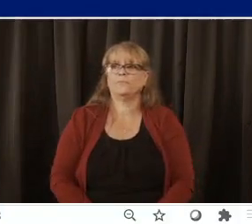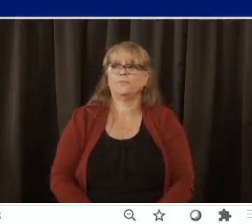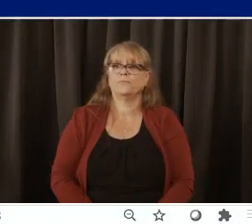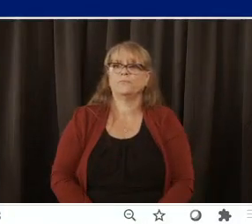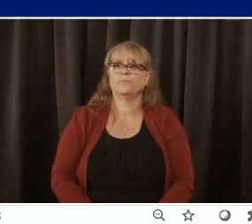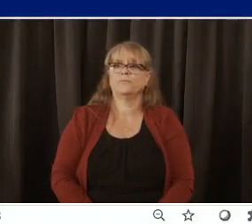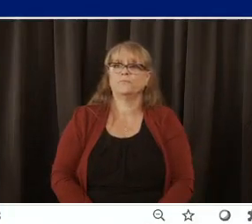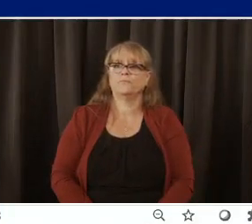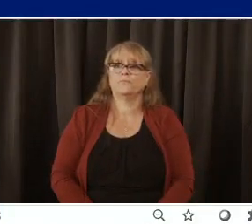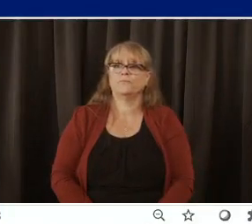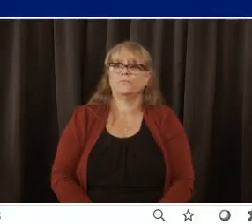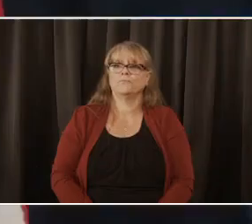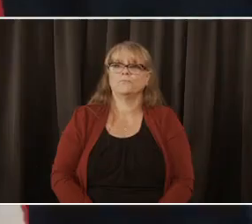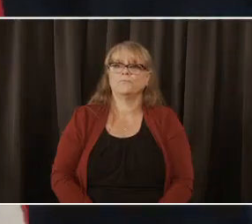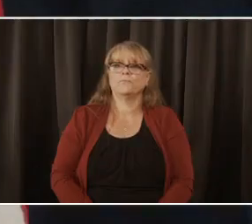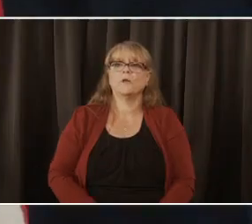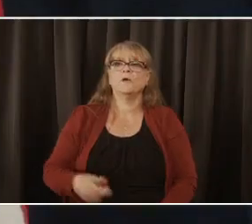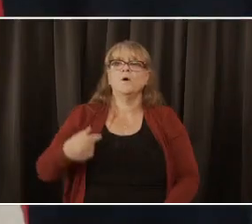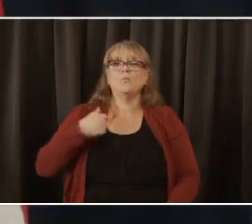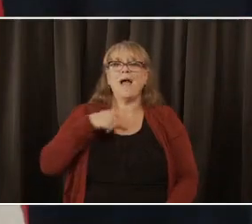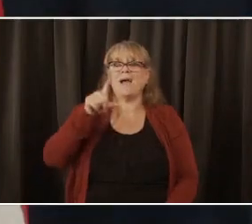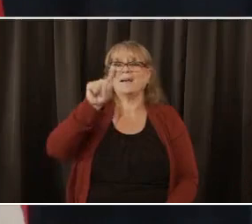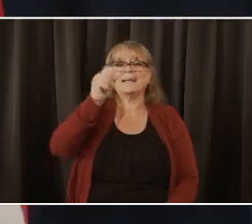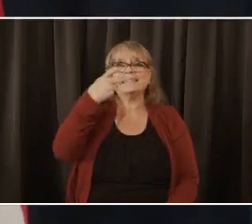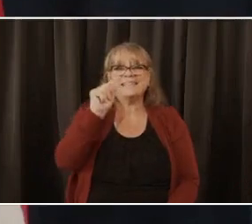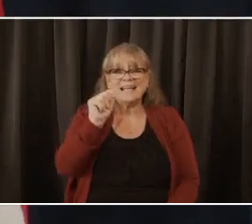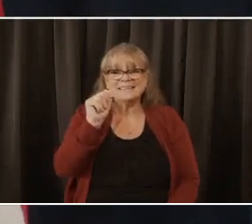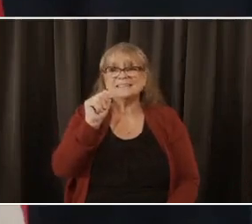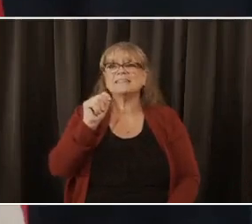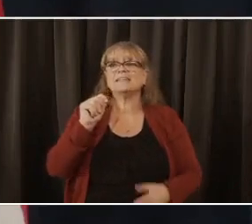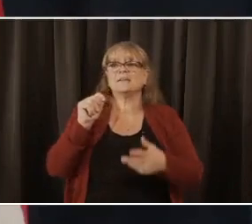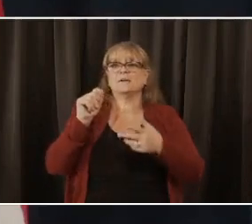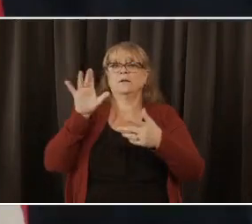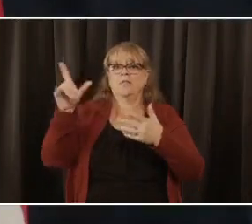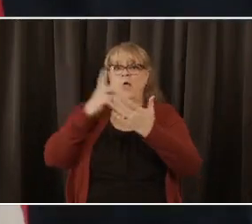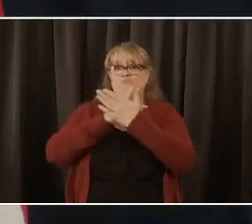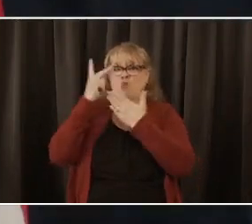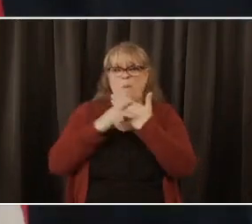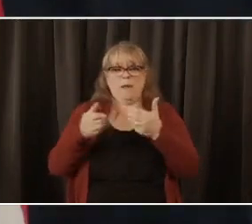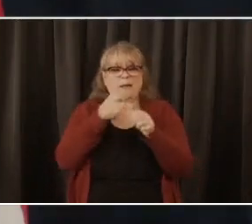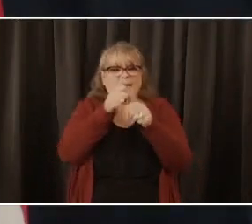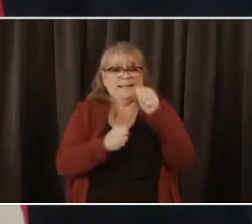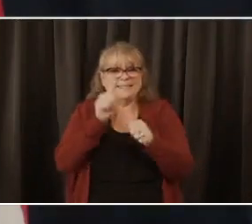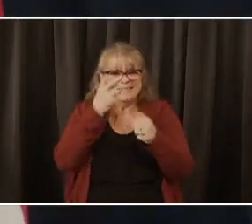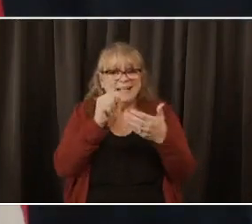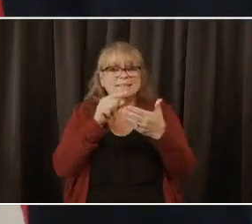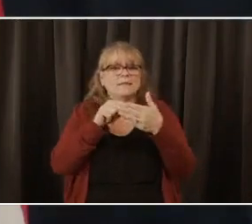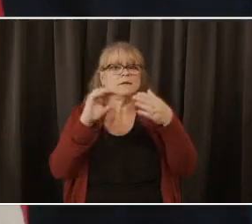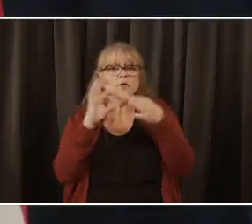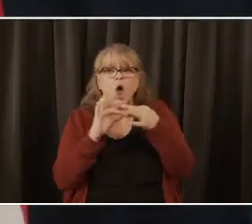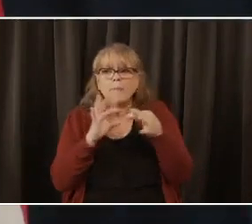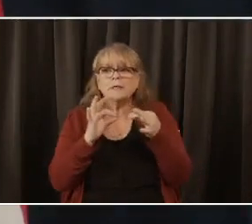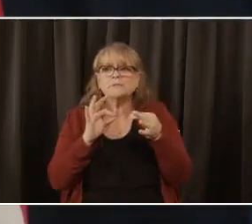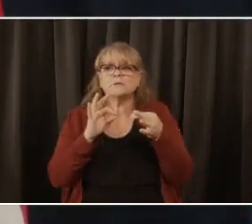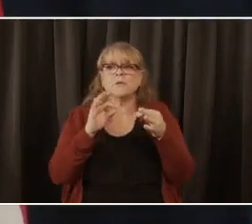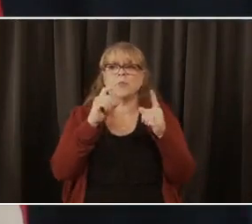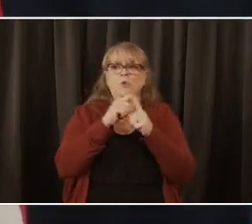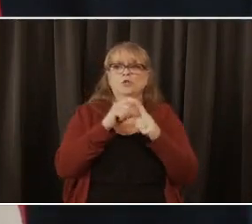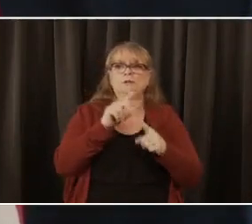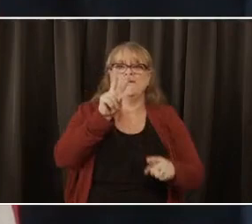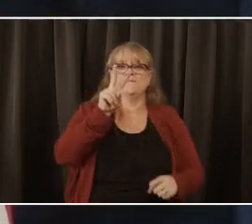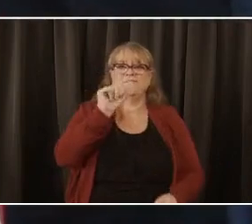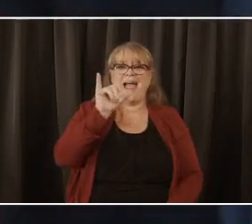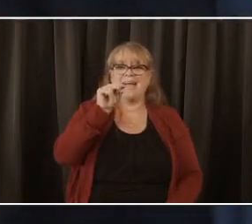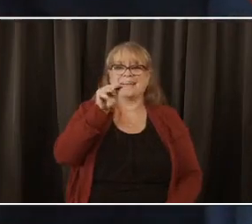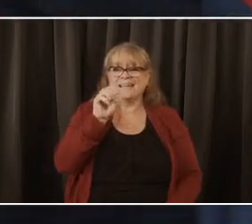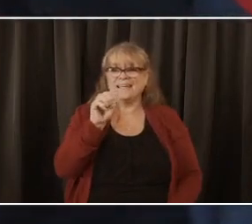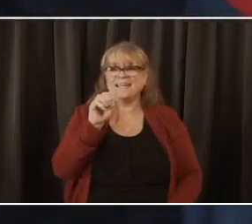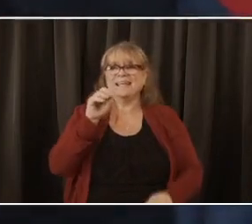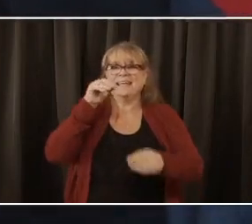to do English or Bacuna in espanol 218553554 or 566 So just text the word vaccine to 18553554 or